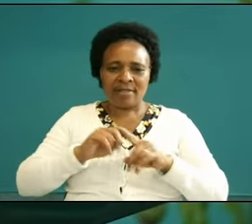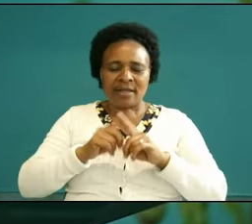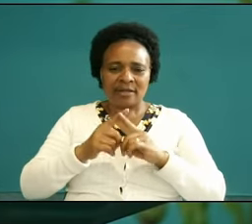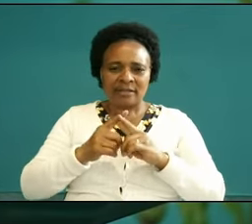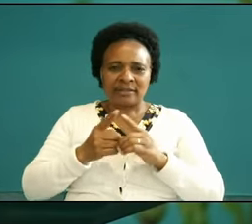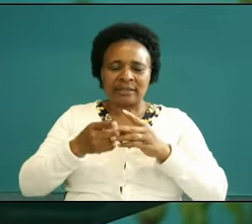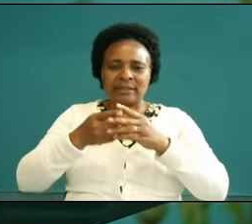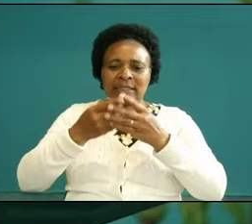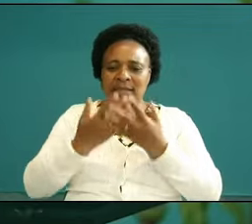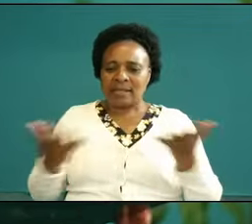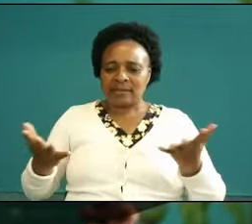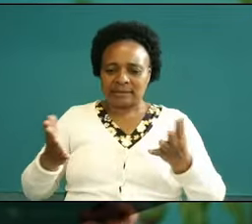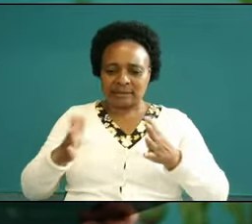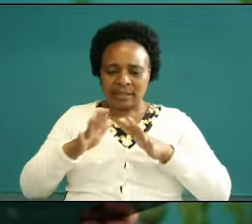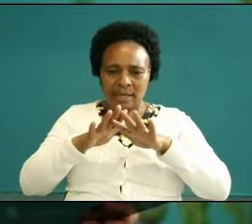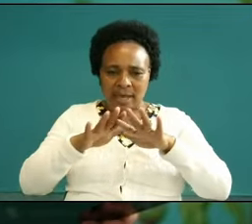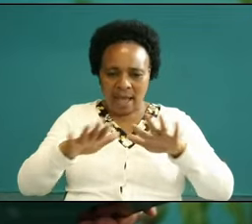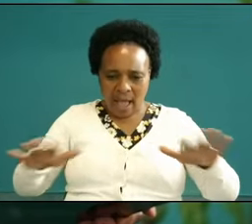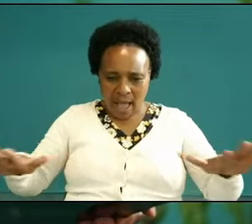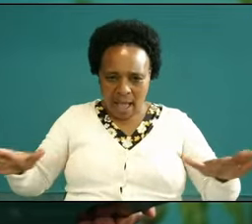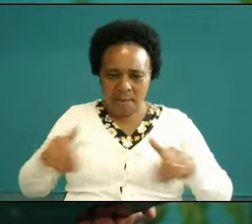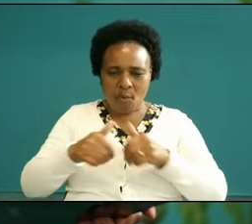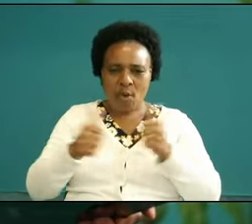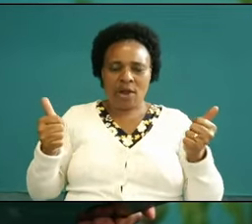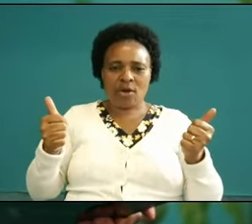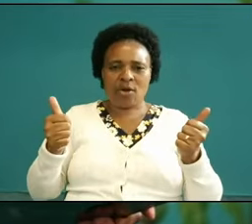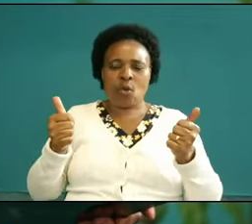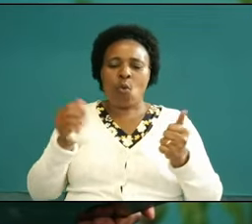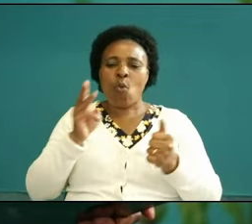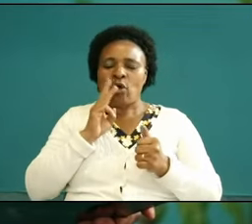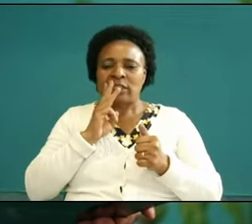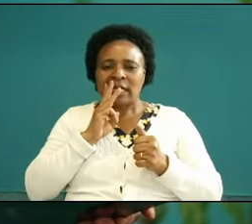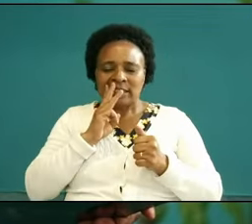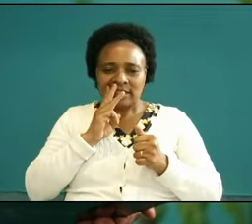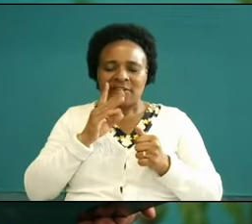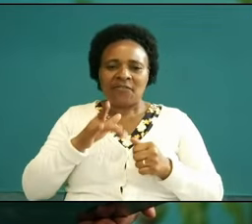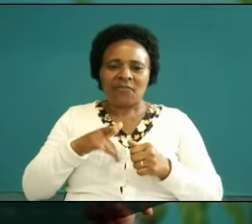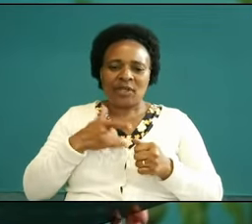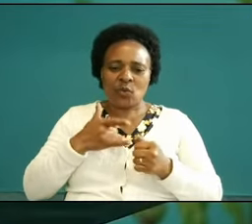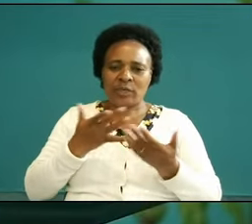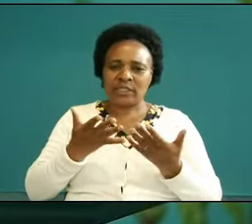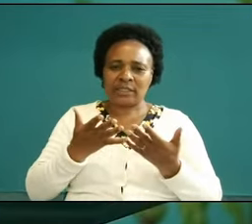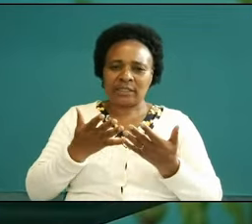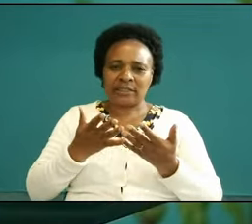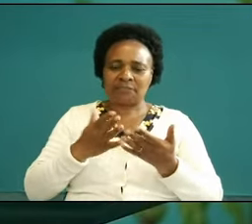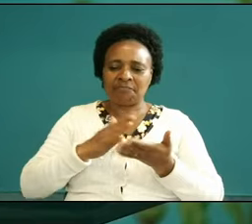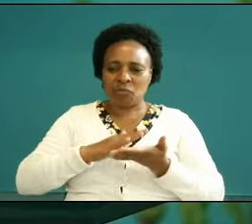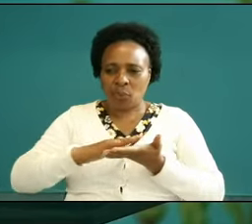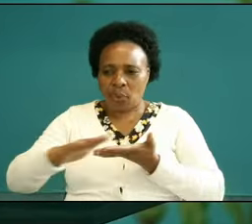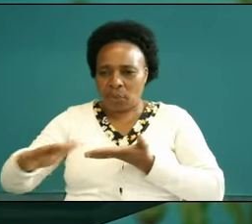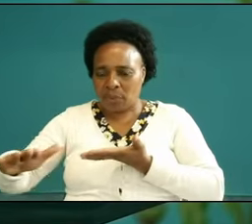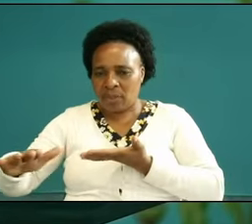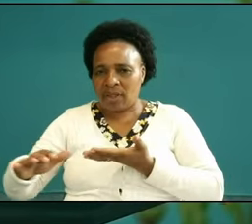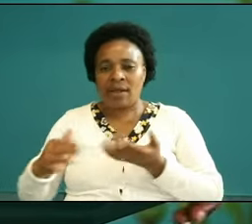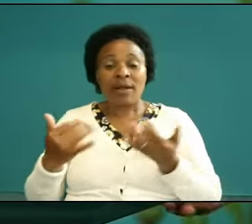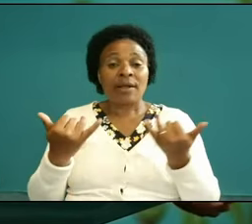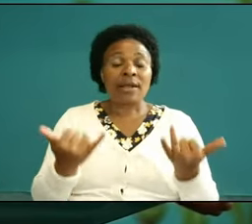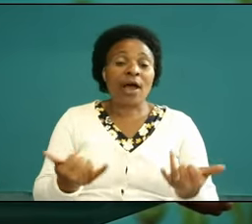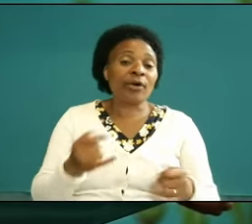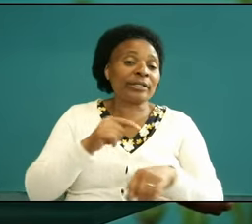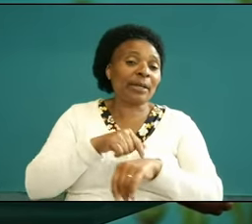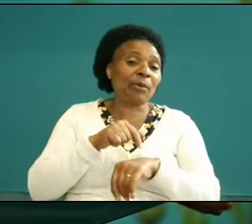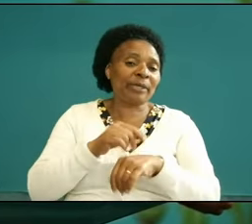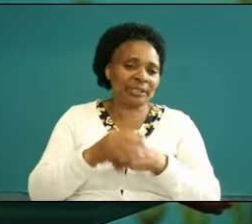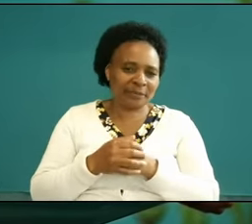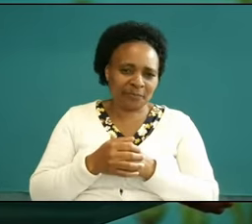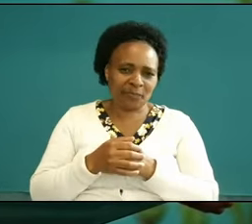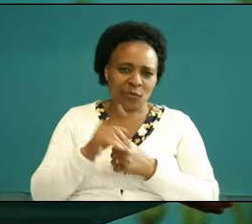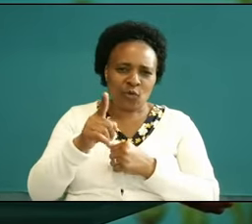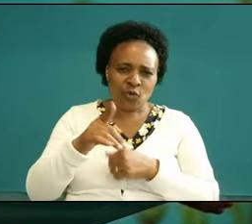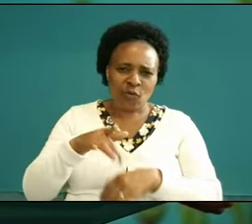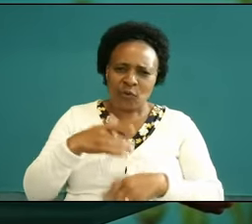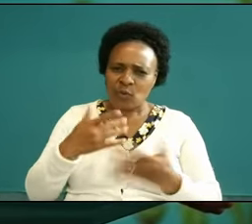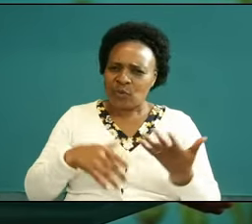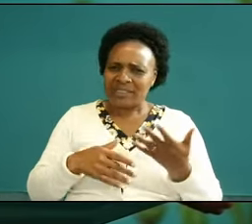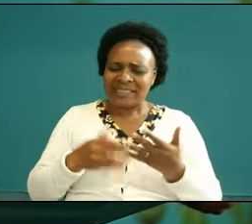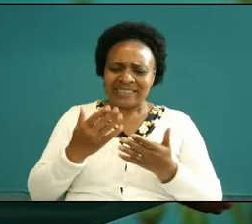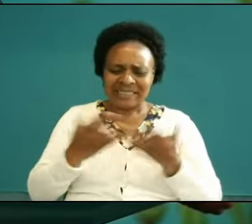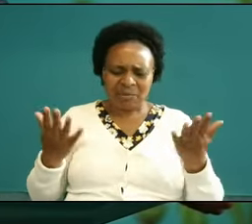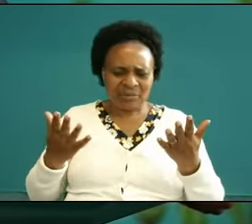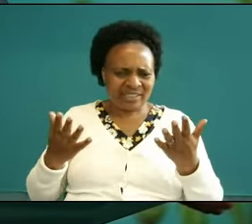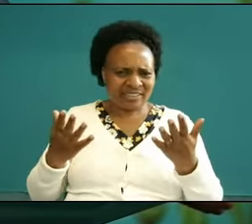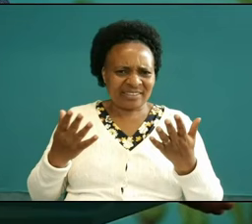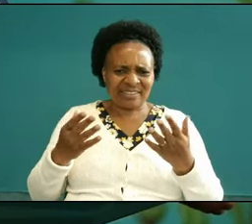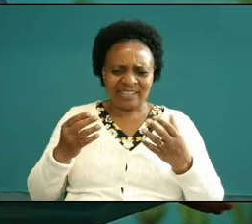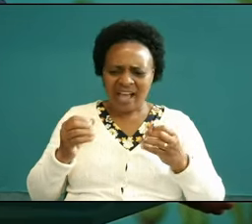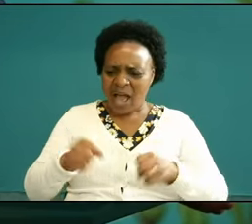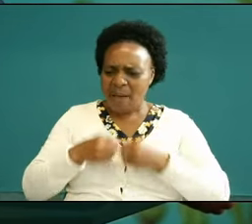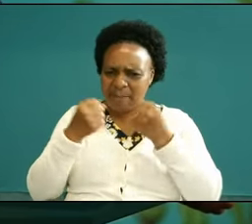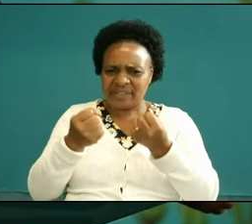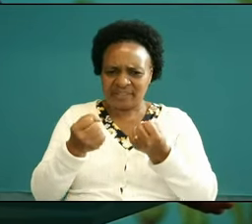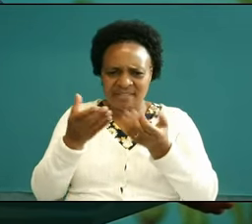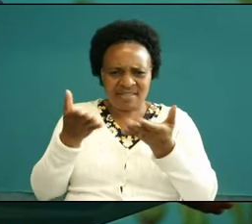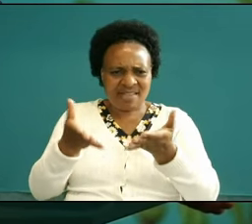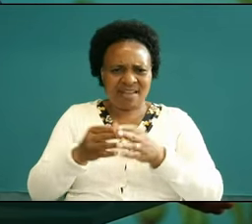to settle over the waters in that moment you realize that something profound is happening